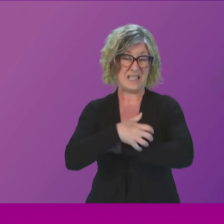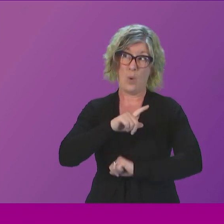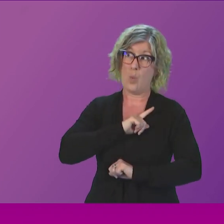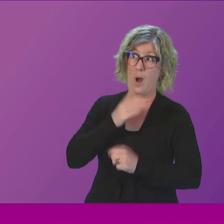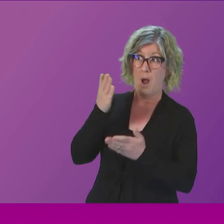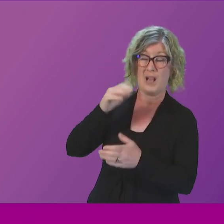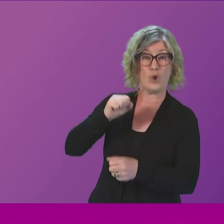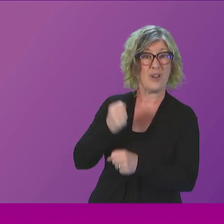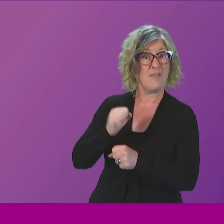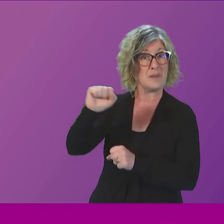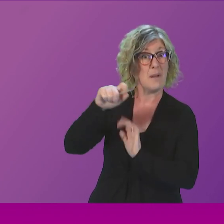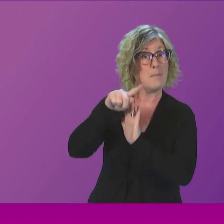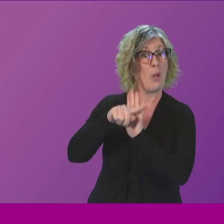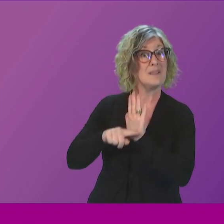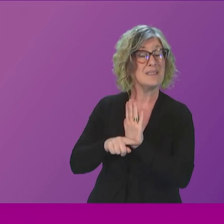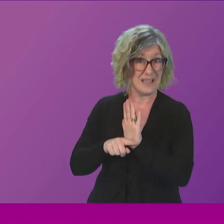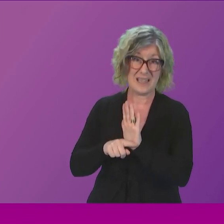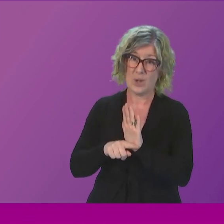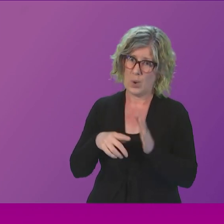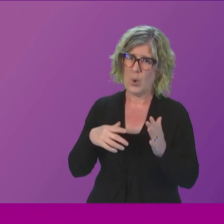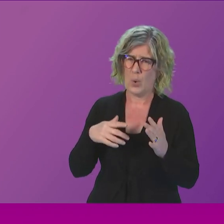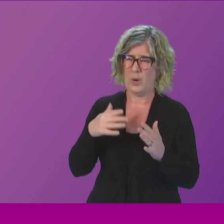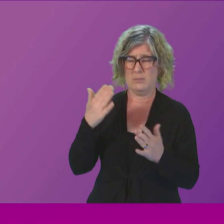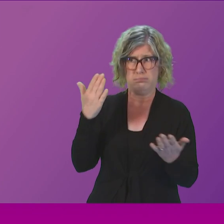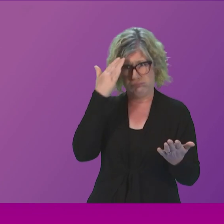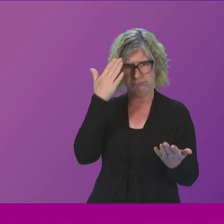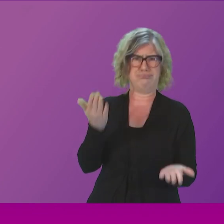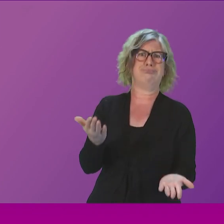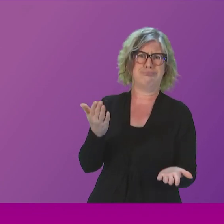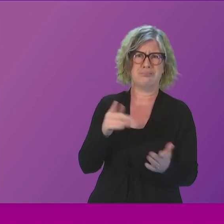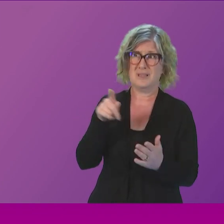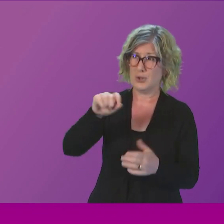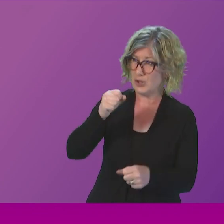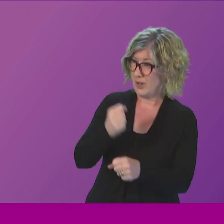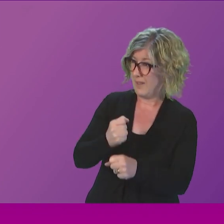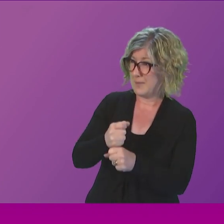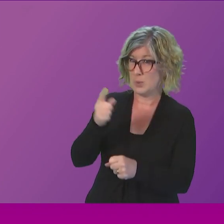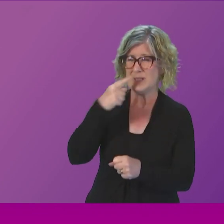That is a significant achievement, given that the Scottish Government has limited powers